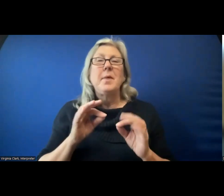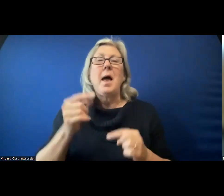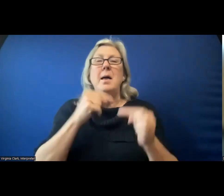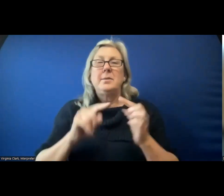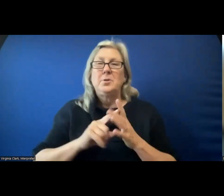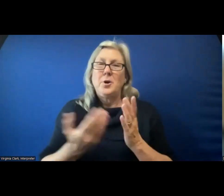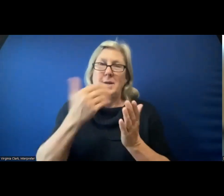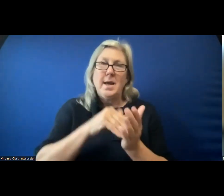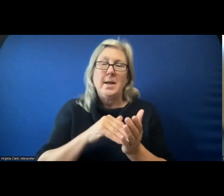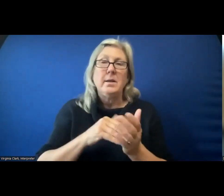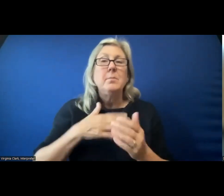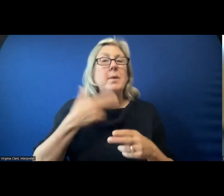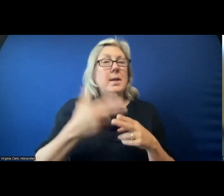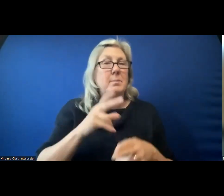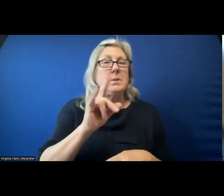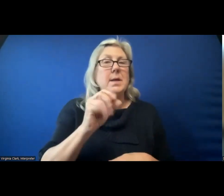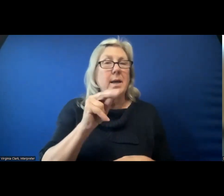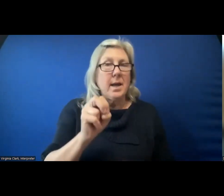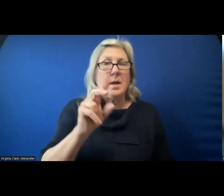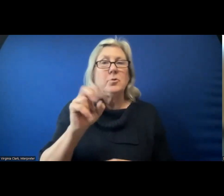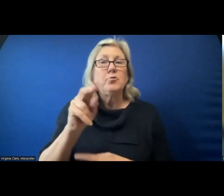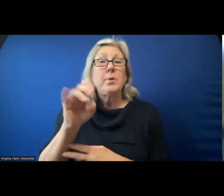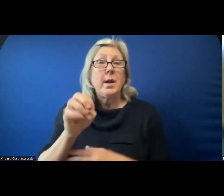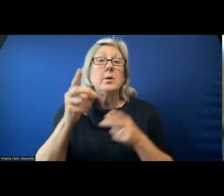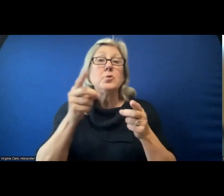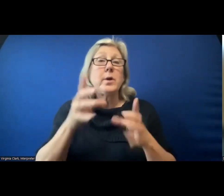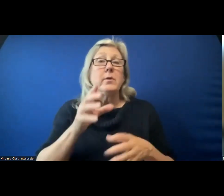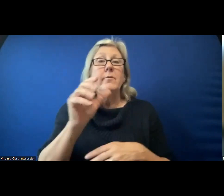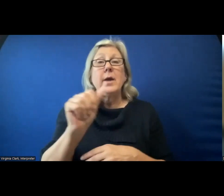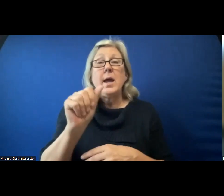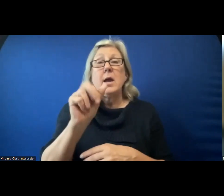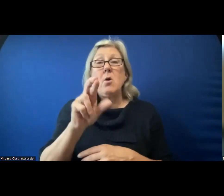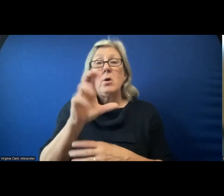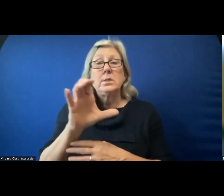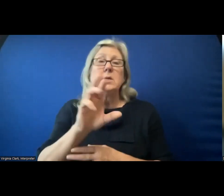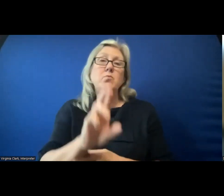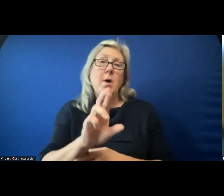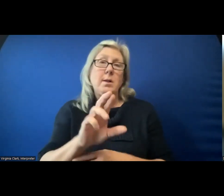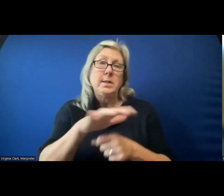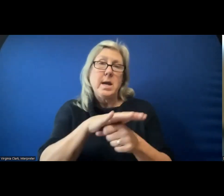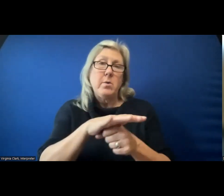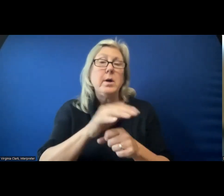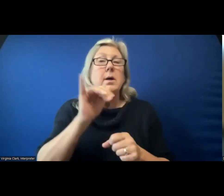again. My name is Diane Drake. I'm the director of ARC, Rutland area, a private nonprofit